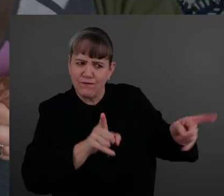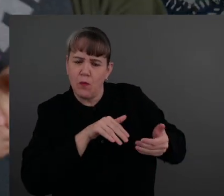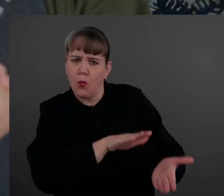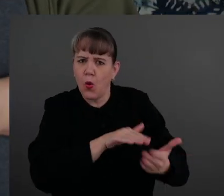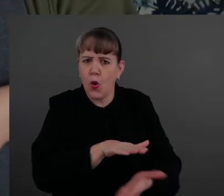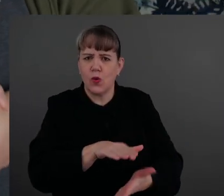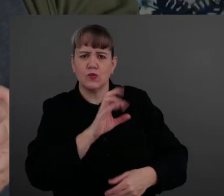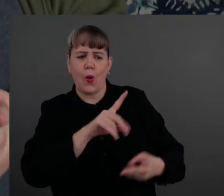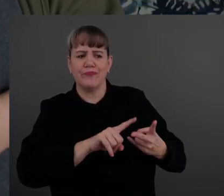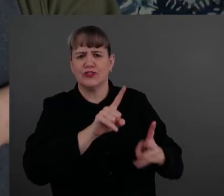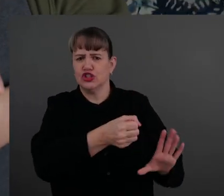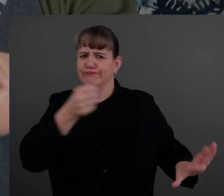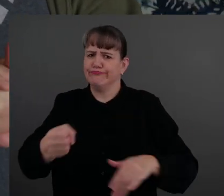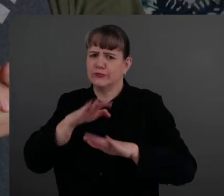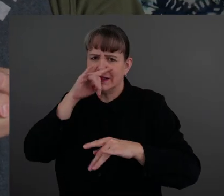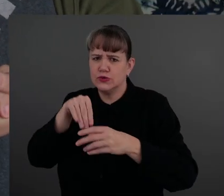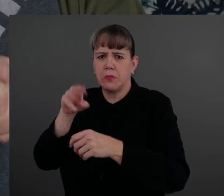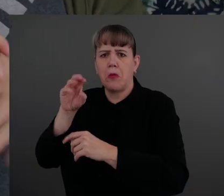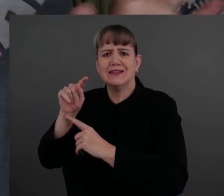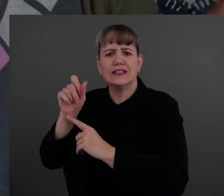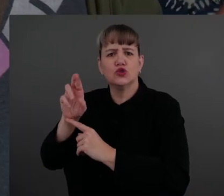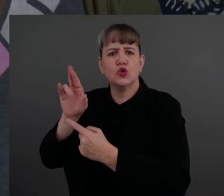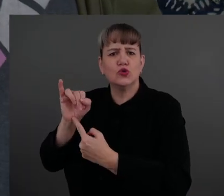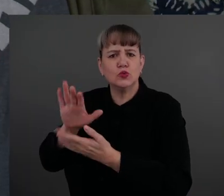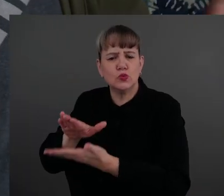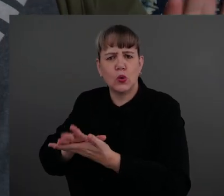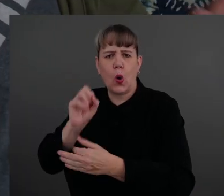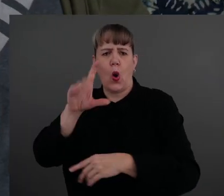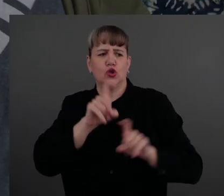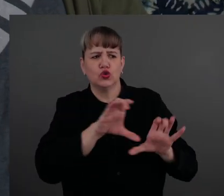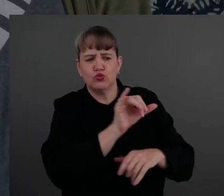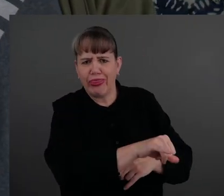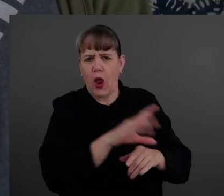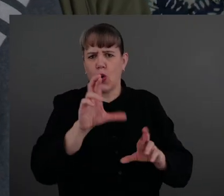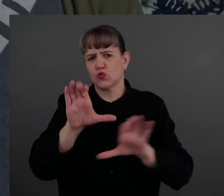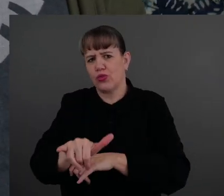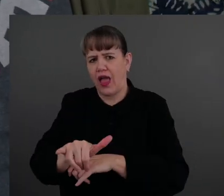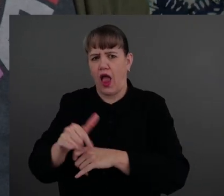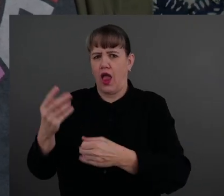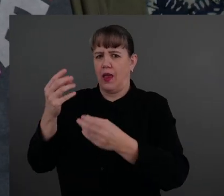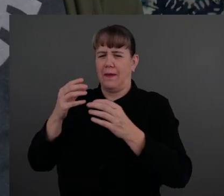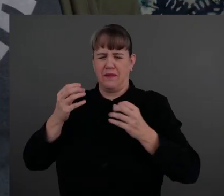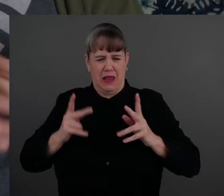or put them in a Montessori school, or this or that, like, people are so quick to medicate, and I